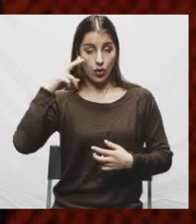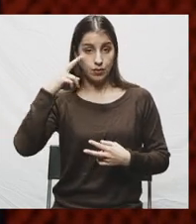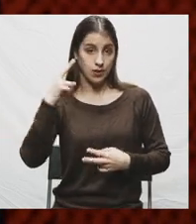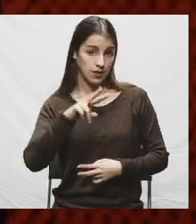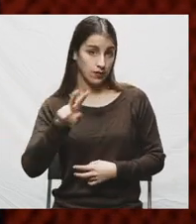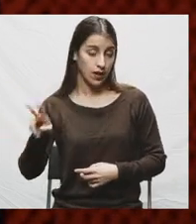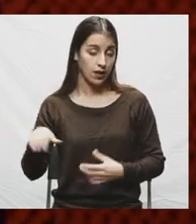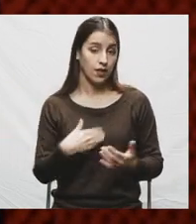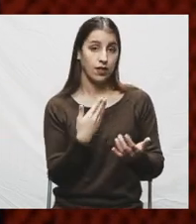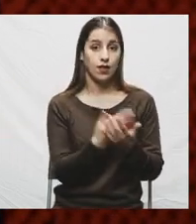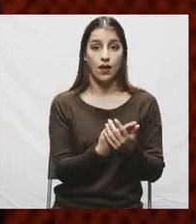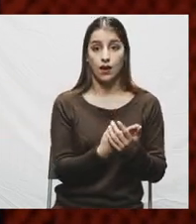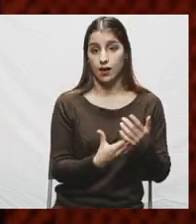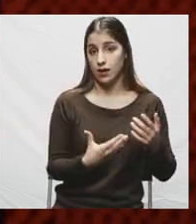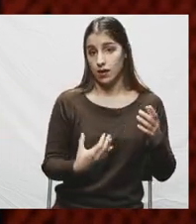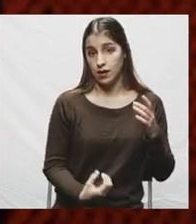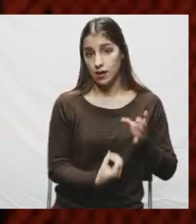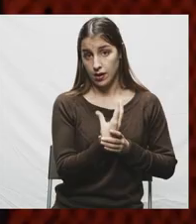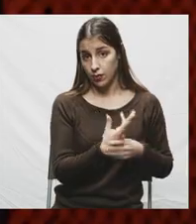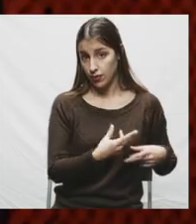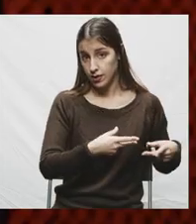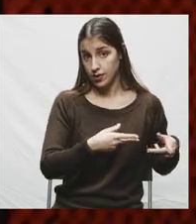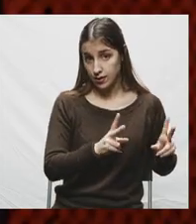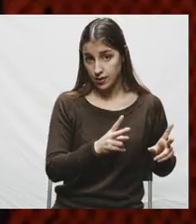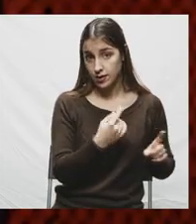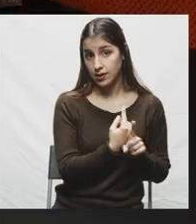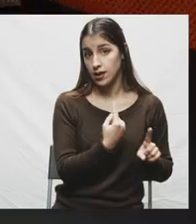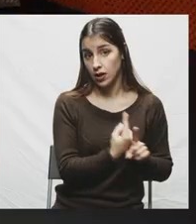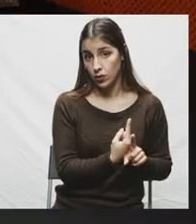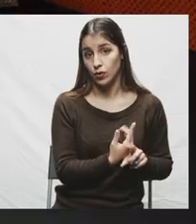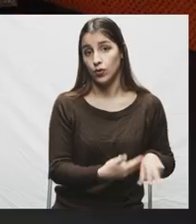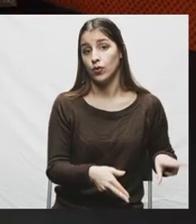Thus, improvisation also has its own... technique, its own method. — It does.